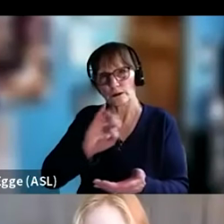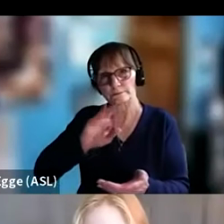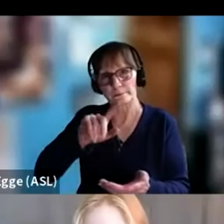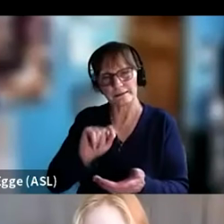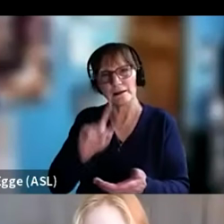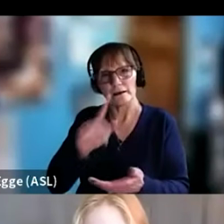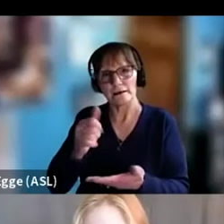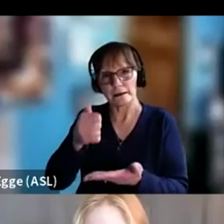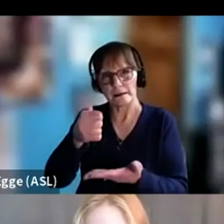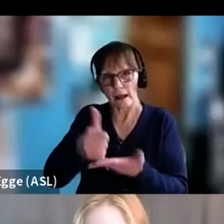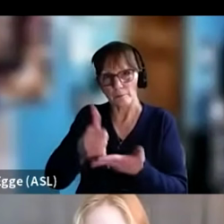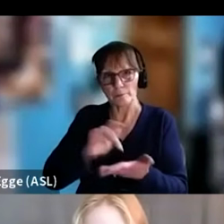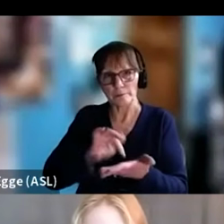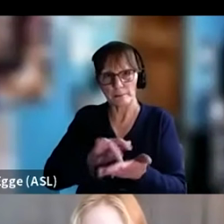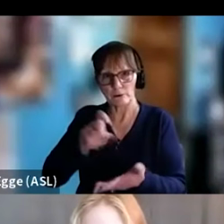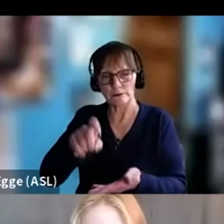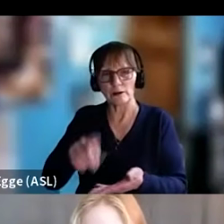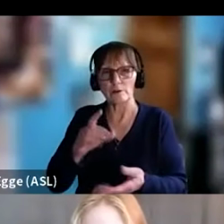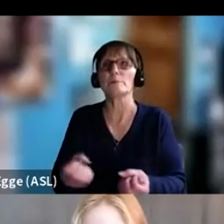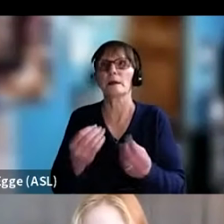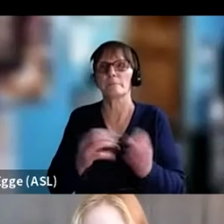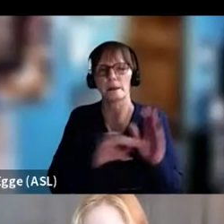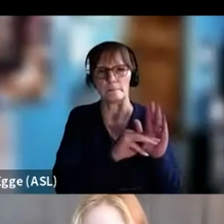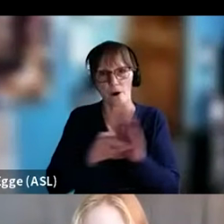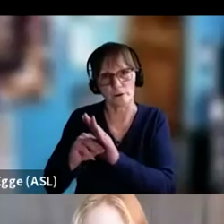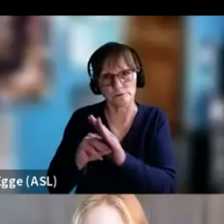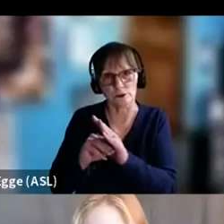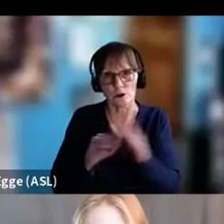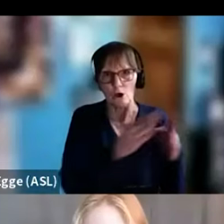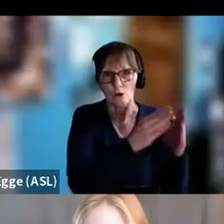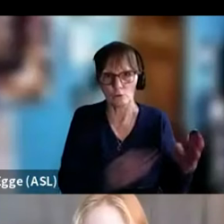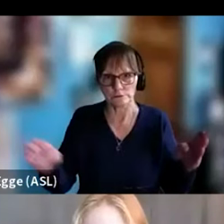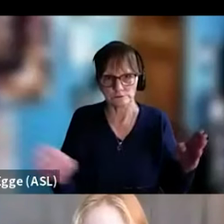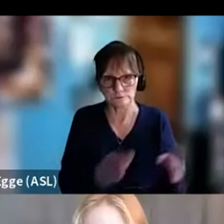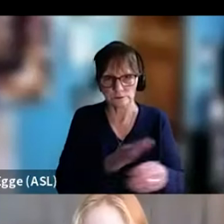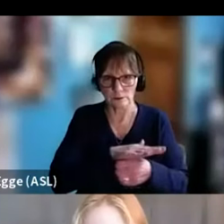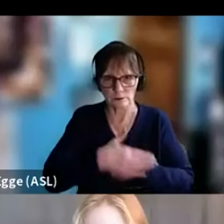There are many models across the country, some are partnerships between FQHCs and hospitals,